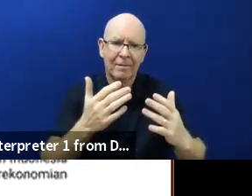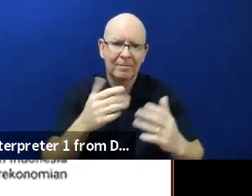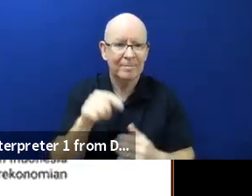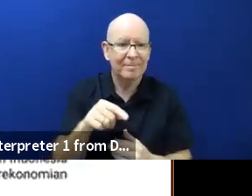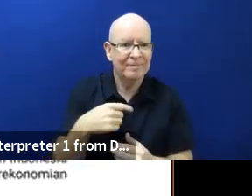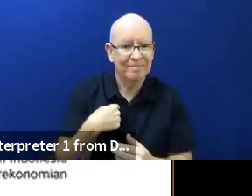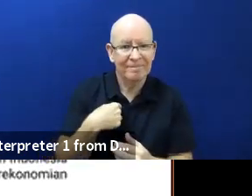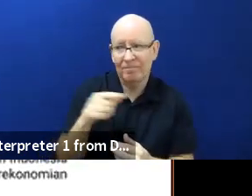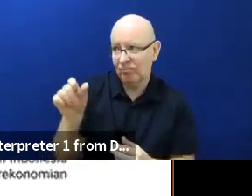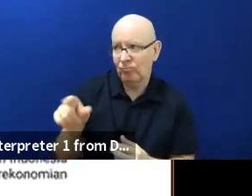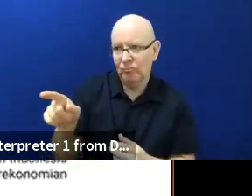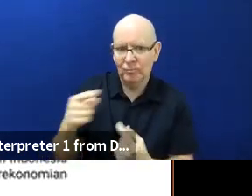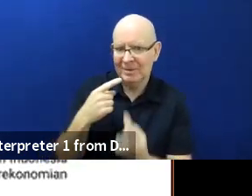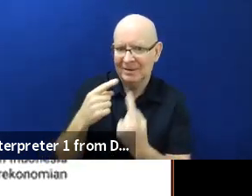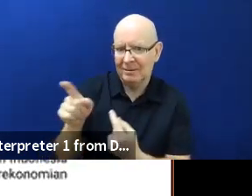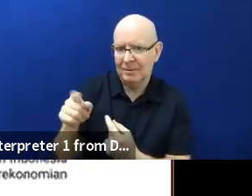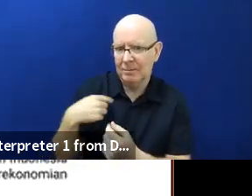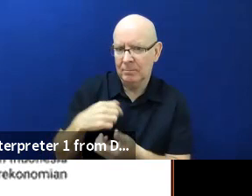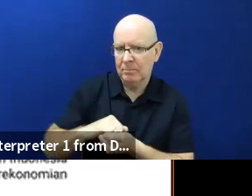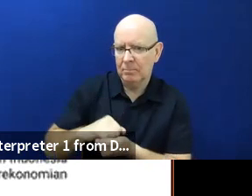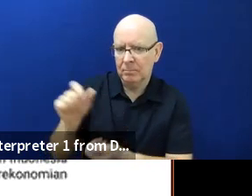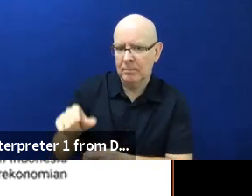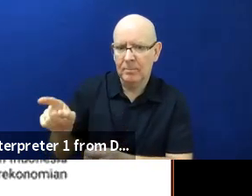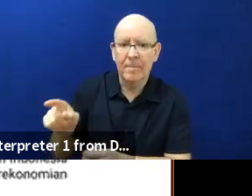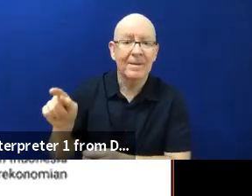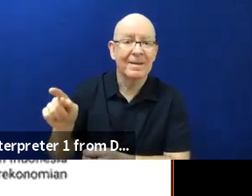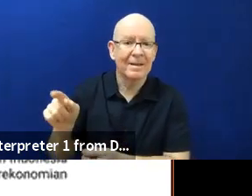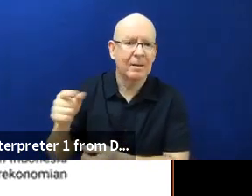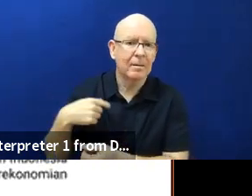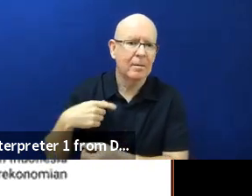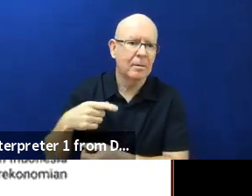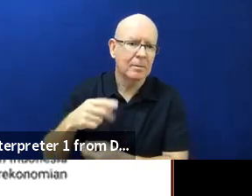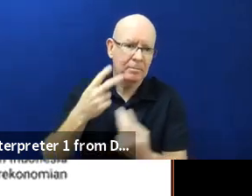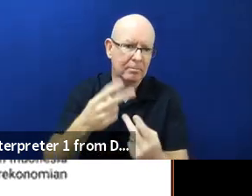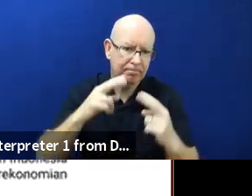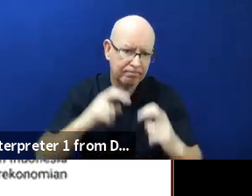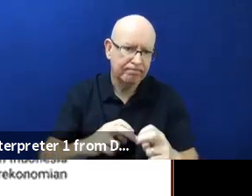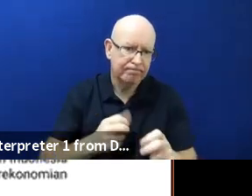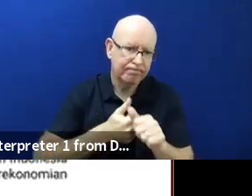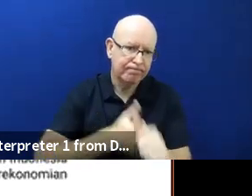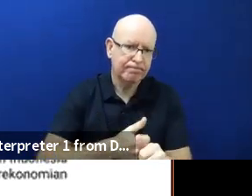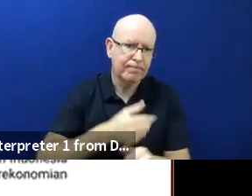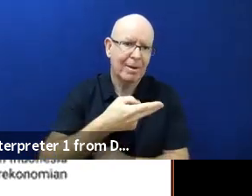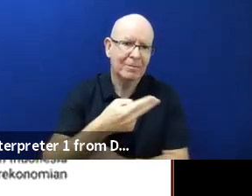is because having a disability comes with quite a lot of direct and indirect cost to families,